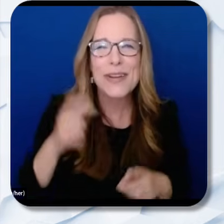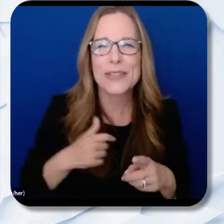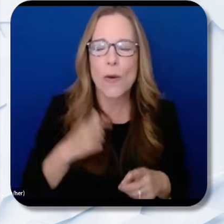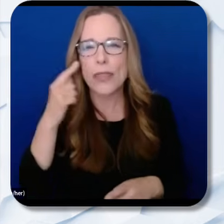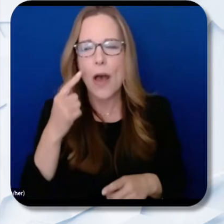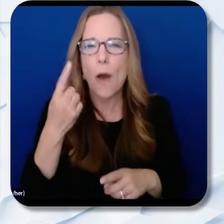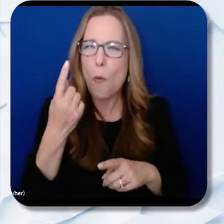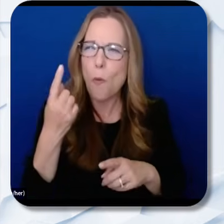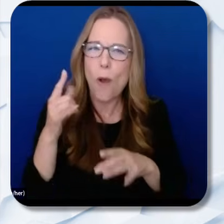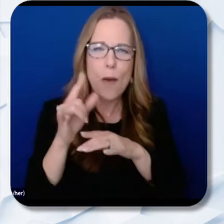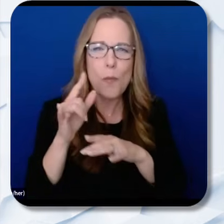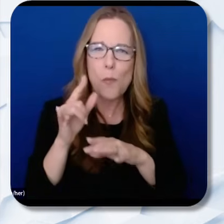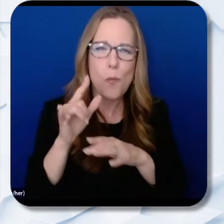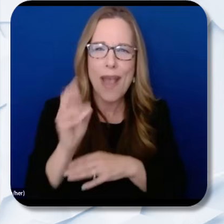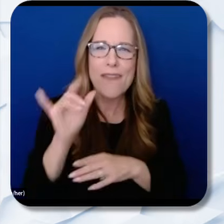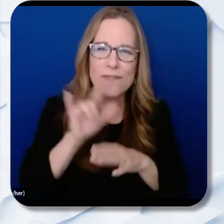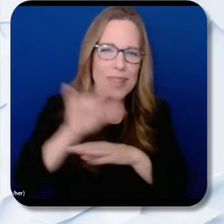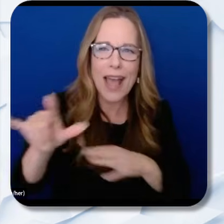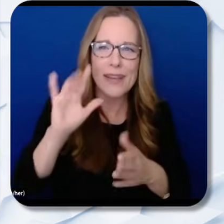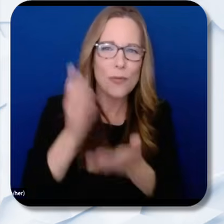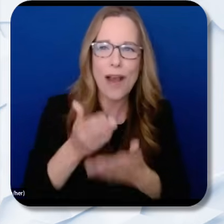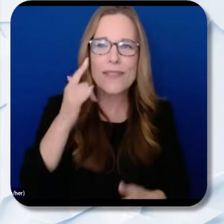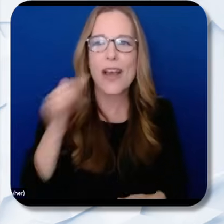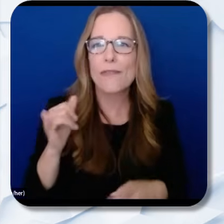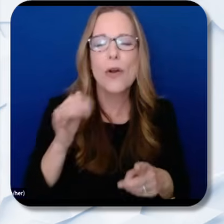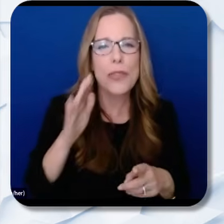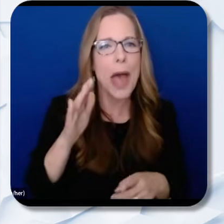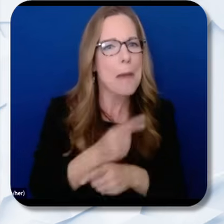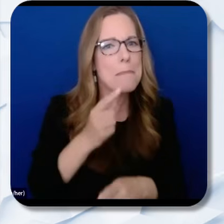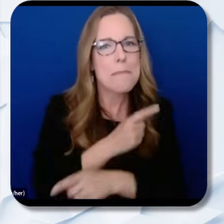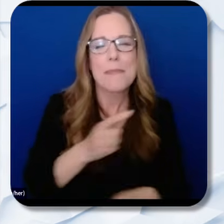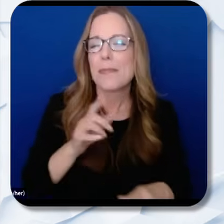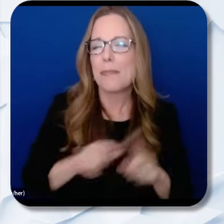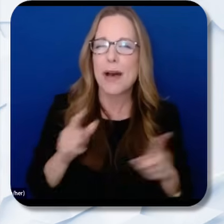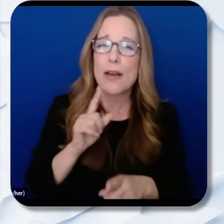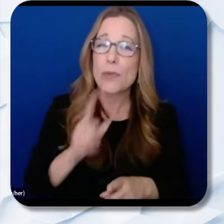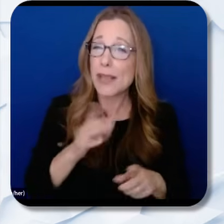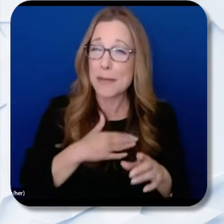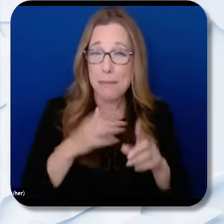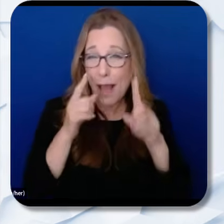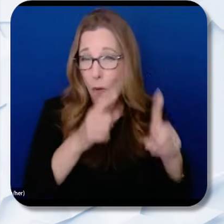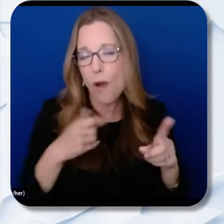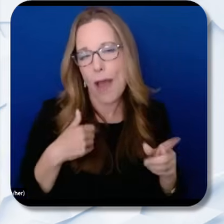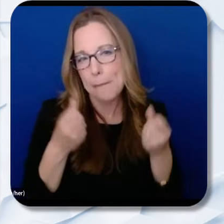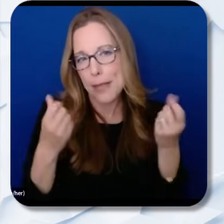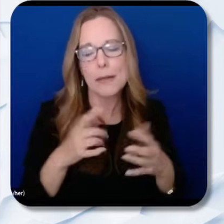and I knew I had a few goals that, you know, at first, I wanted the opportunity to finish high school. This was coming into my senior year.